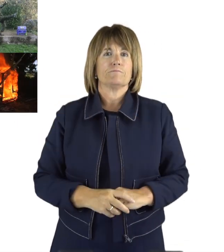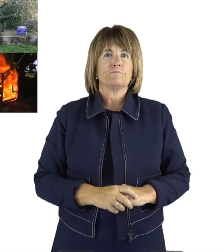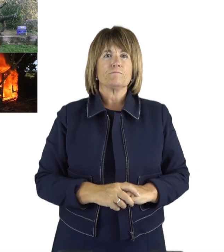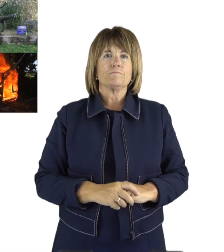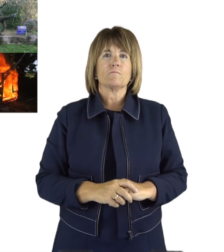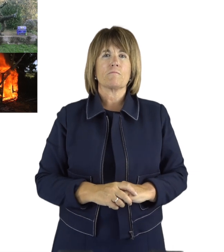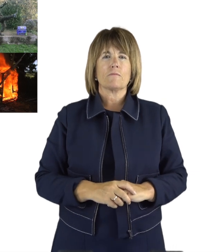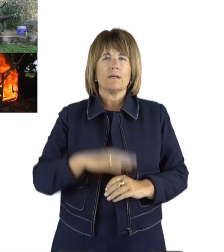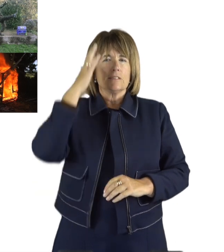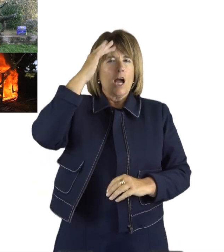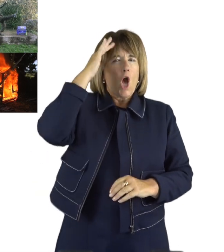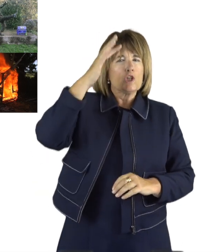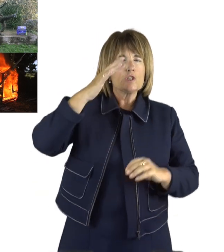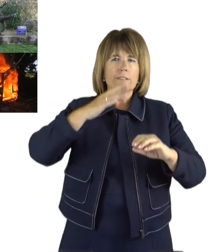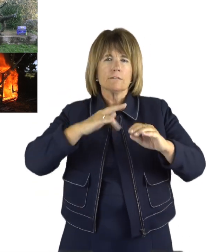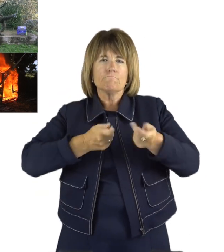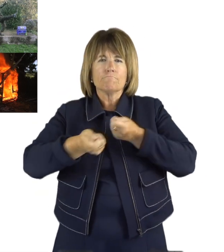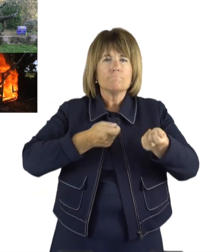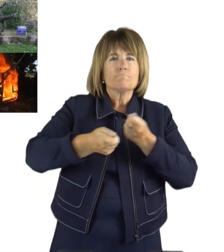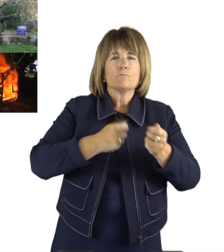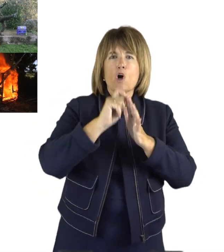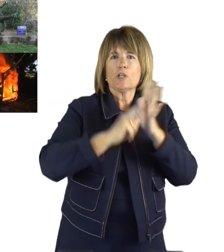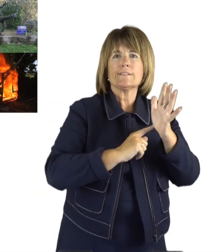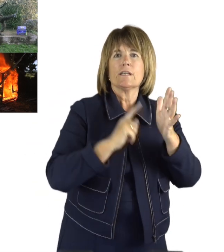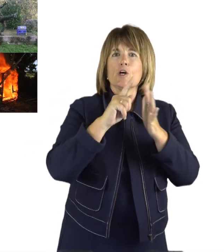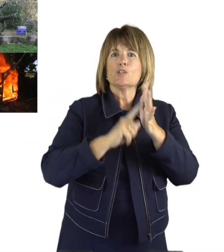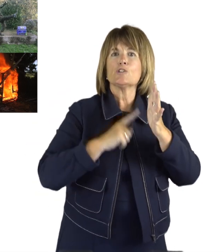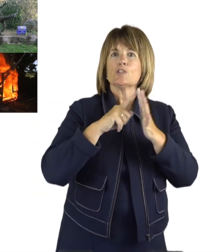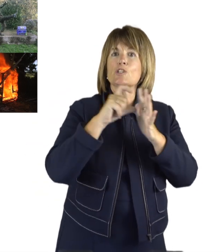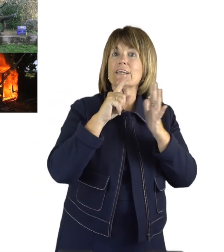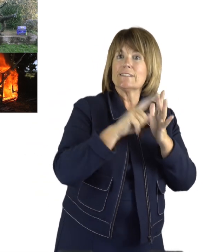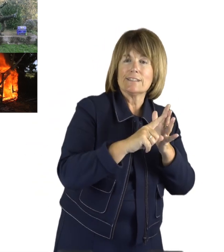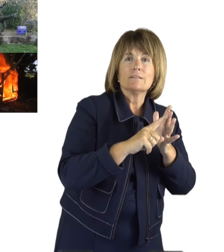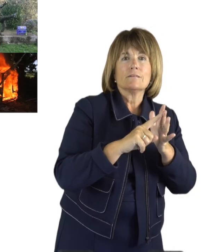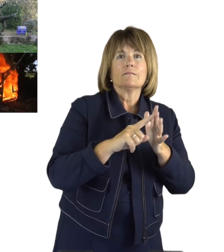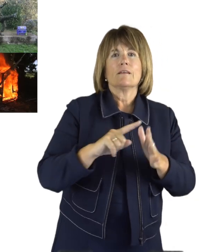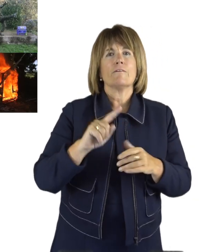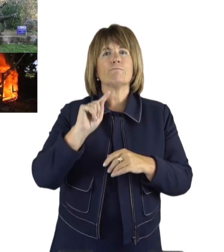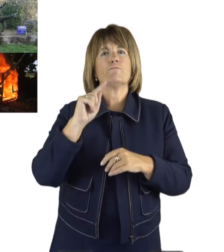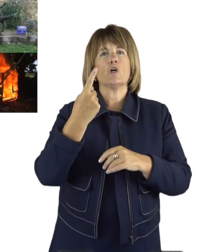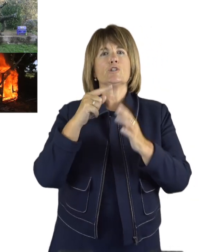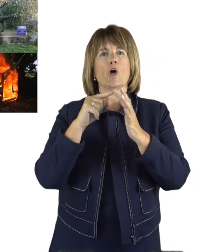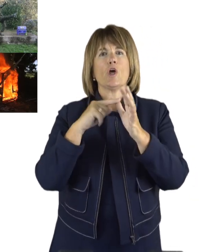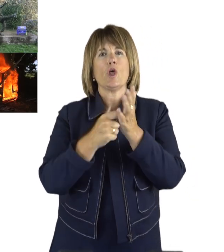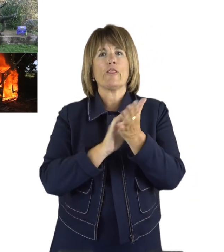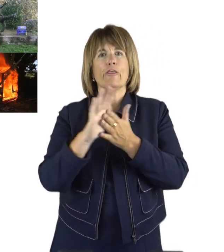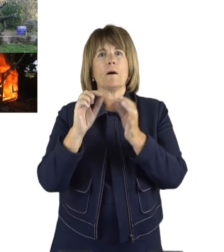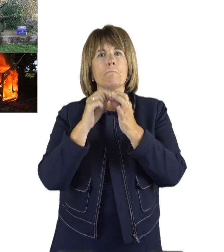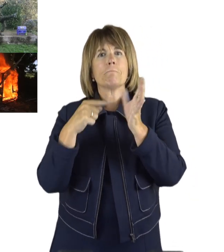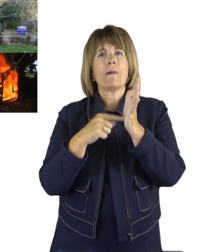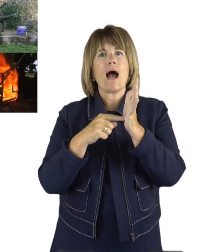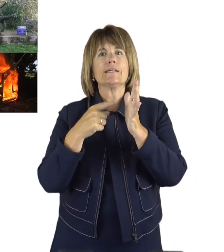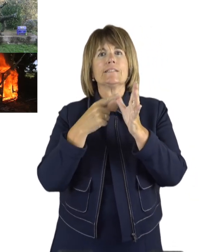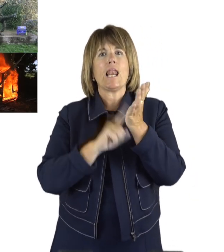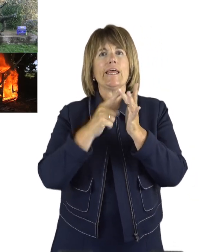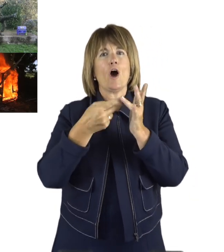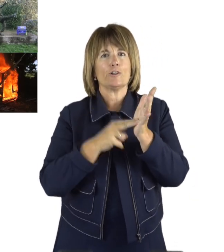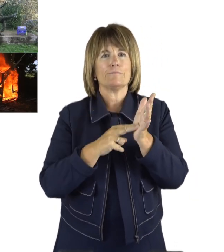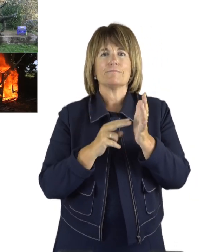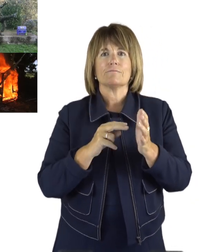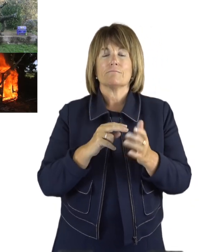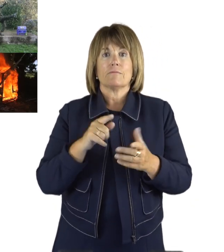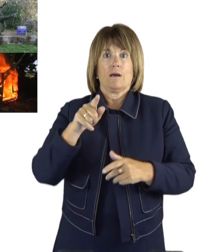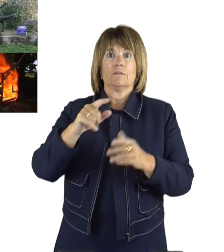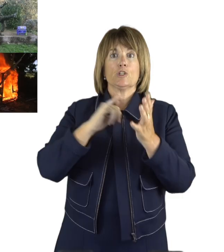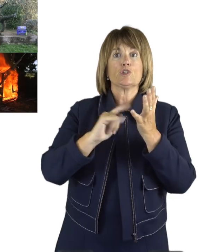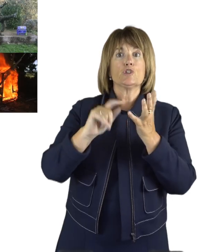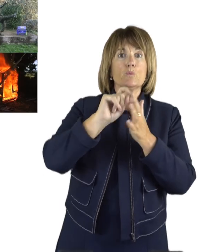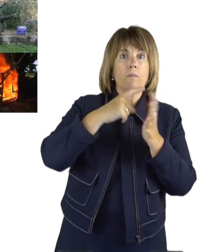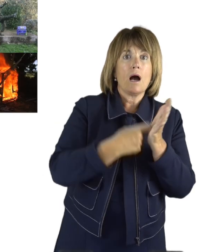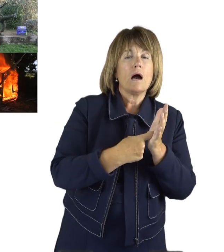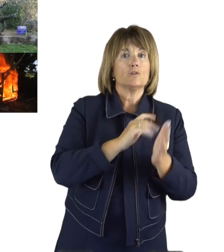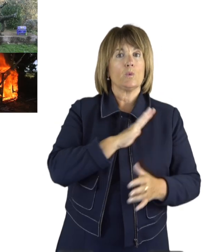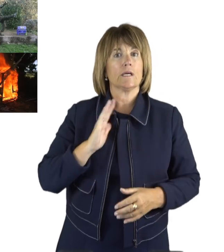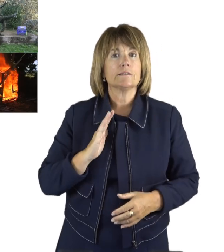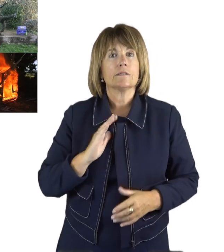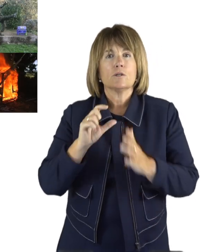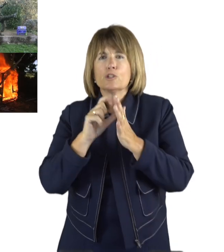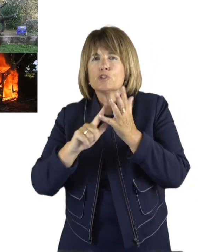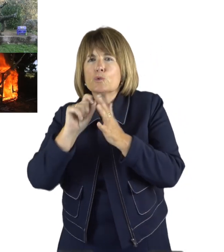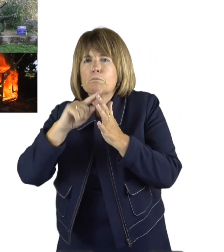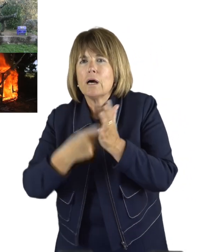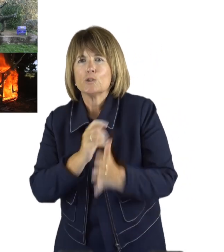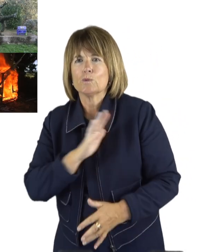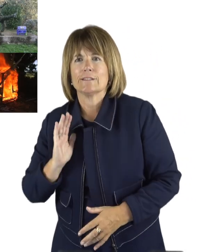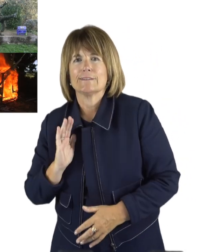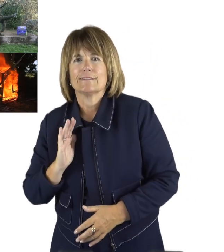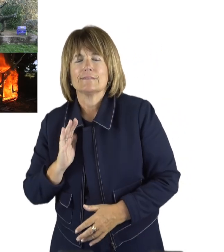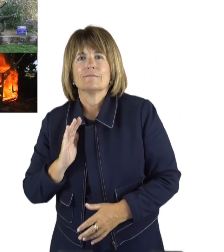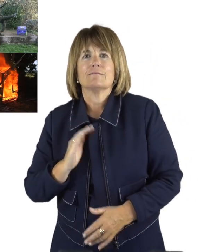Psychological operations, Project Jedi and the 1st Earth Battalion - super soldiers duper soldiers.